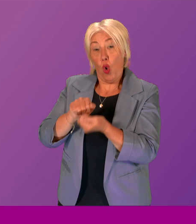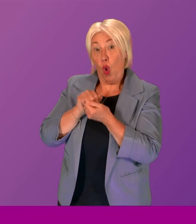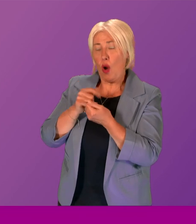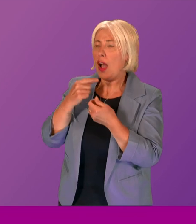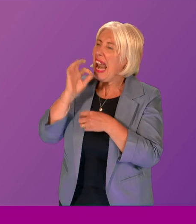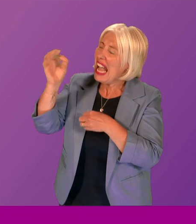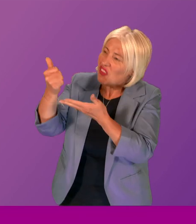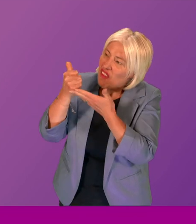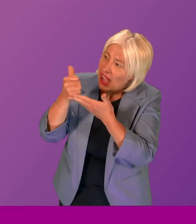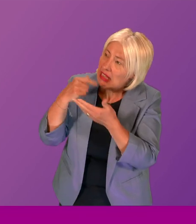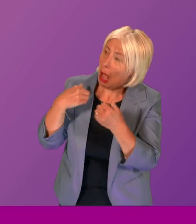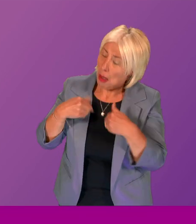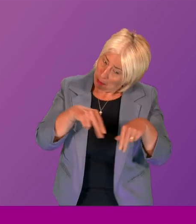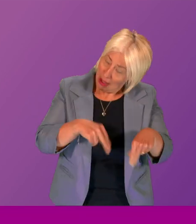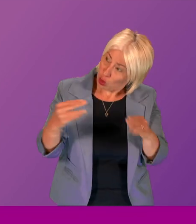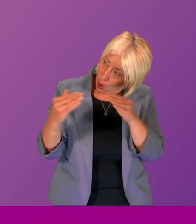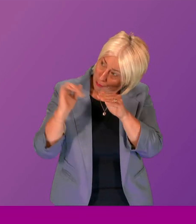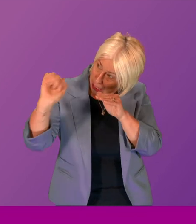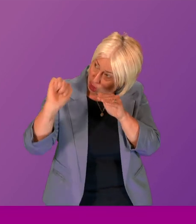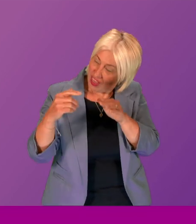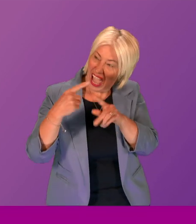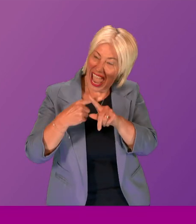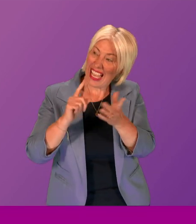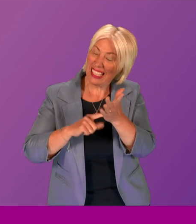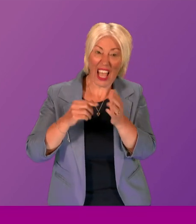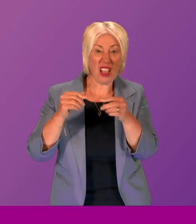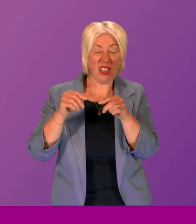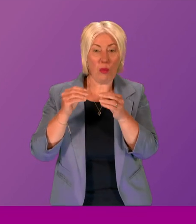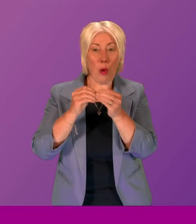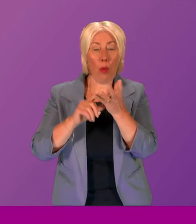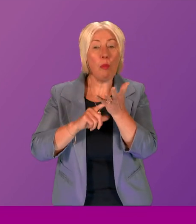the conformation of the XL bully-type, in light of reports that a substantial